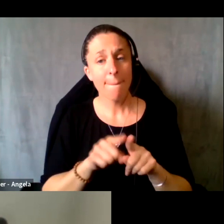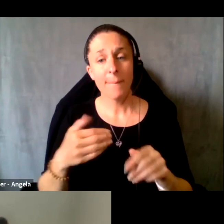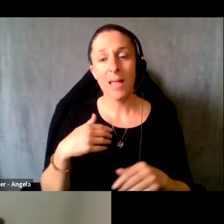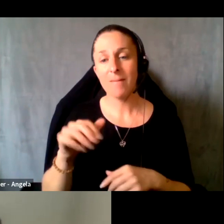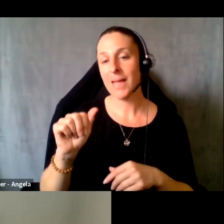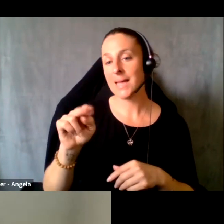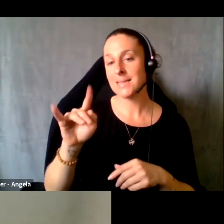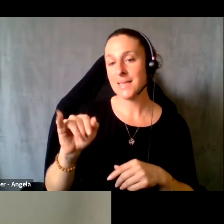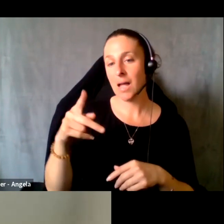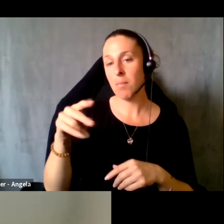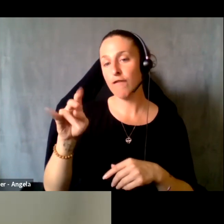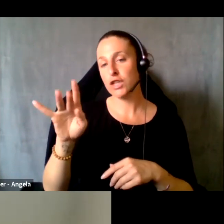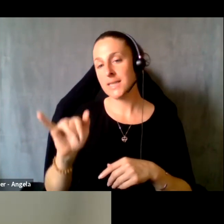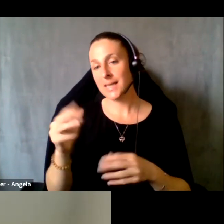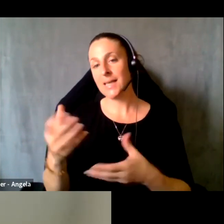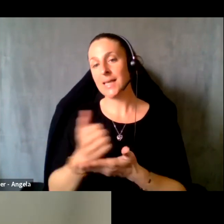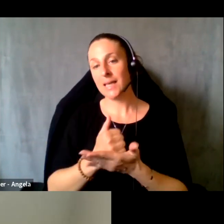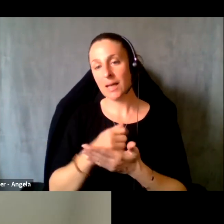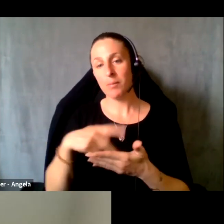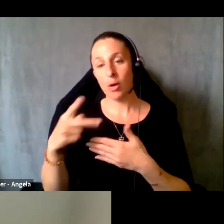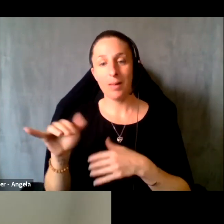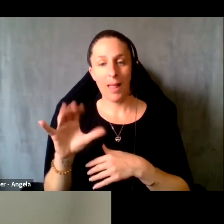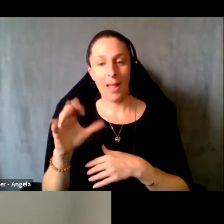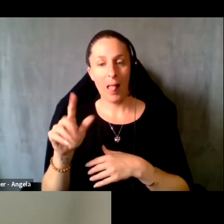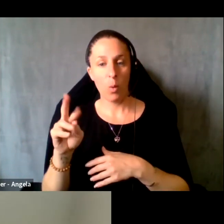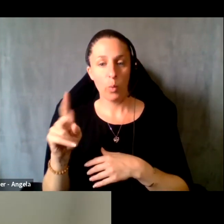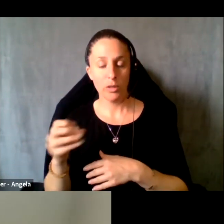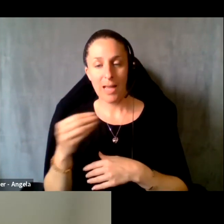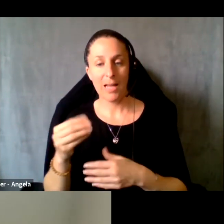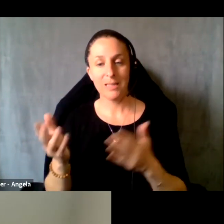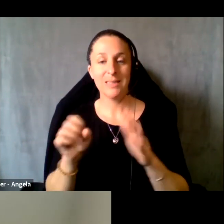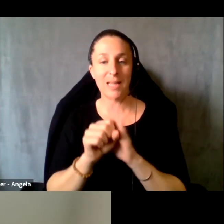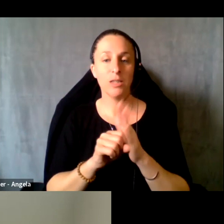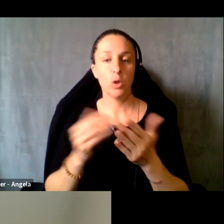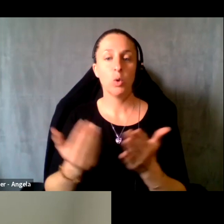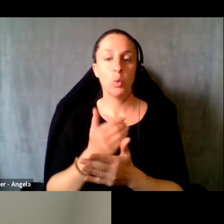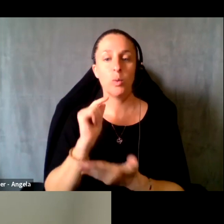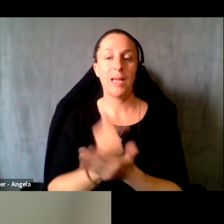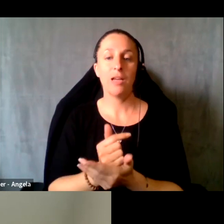income support programs, such as CalWorks and the State’s new guaranteed income pilot